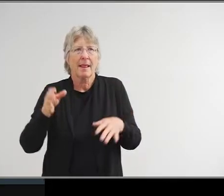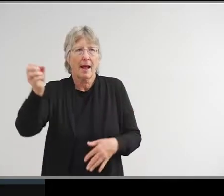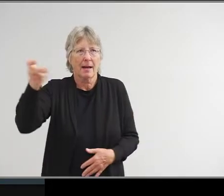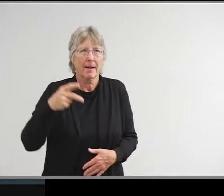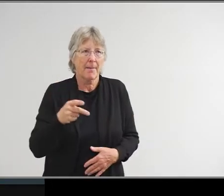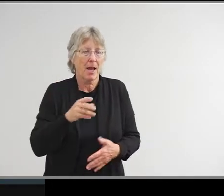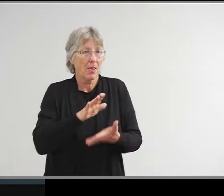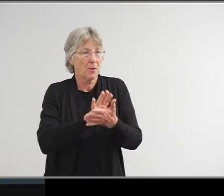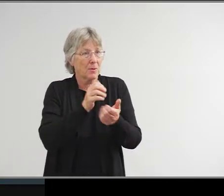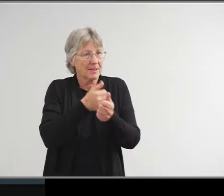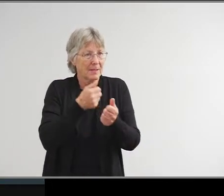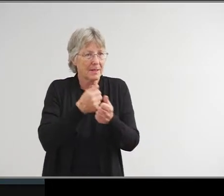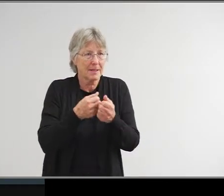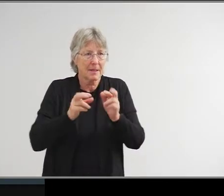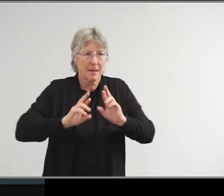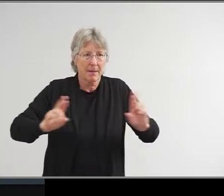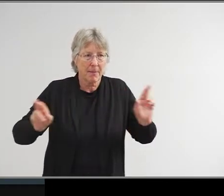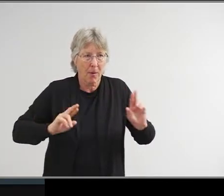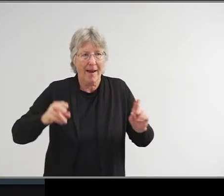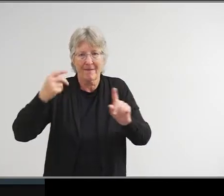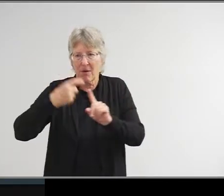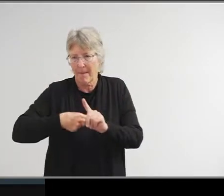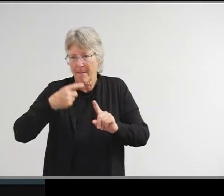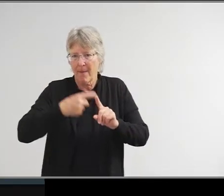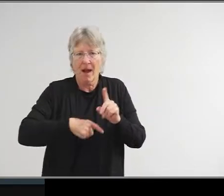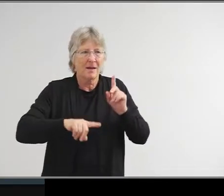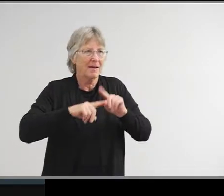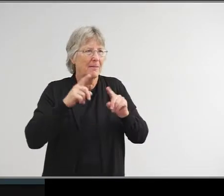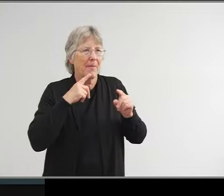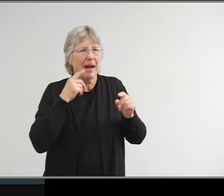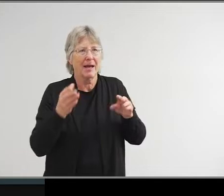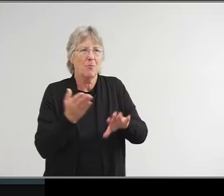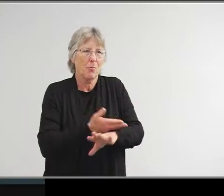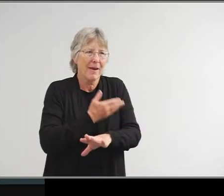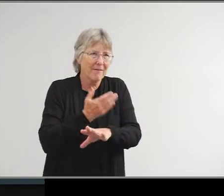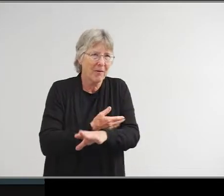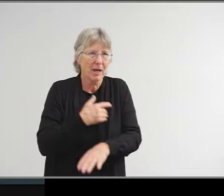but that takes a refresh to our programs, it takes walking back through classrooms